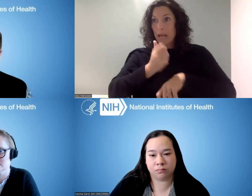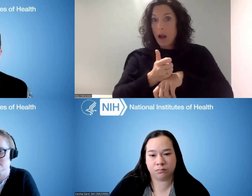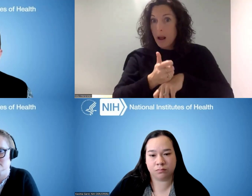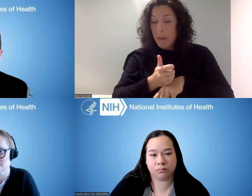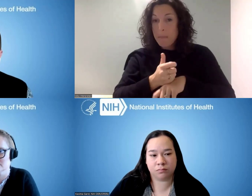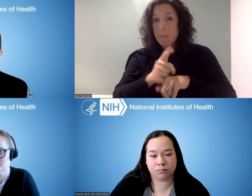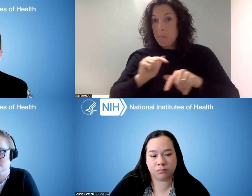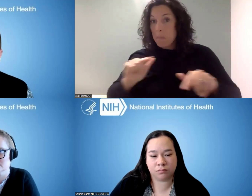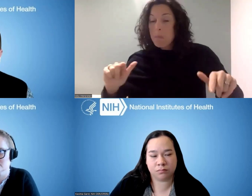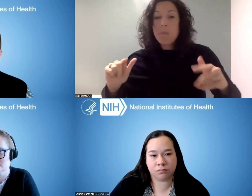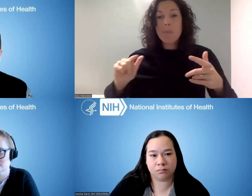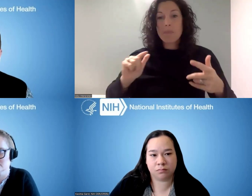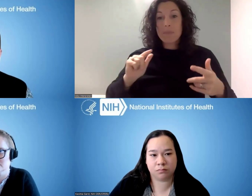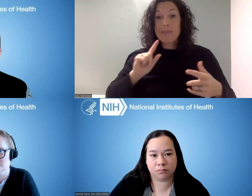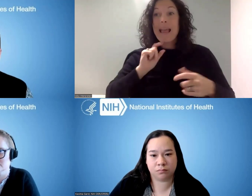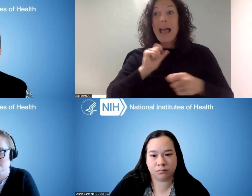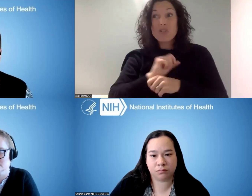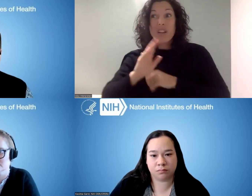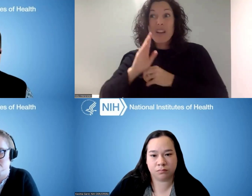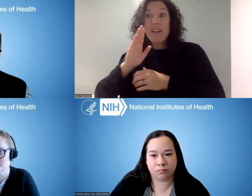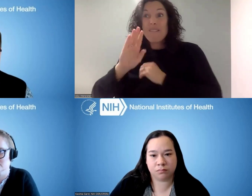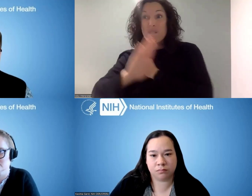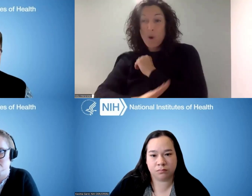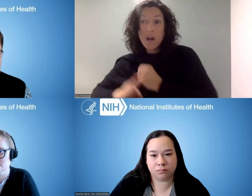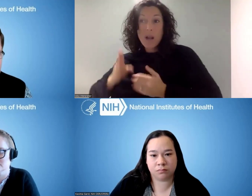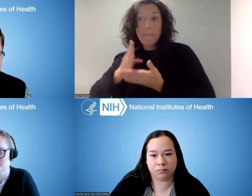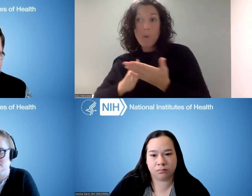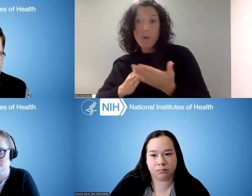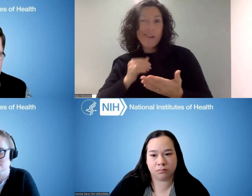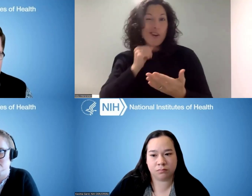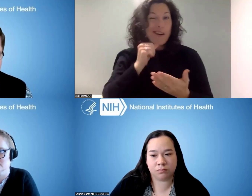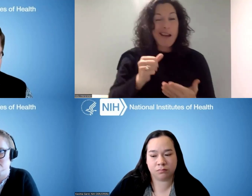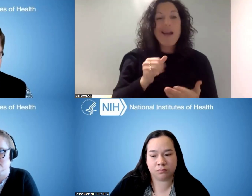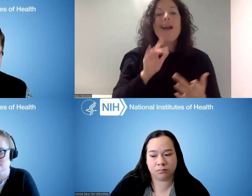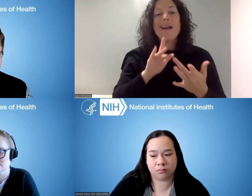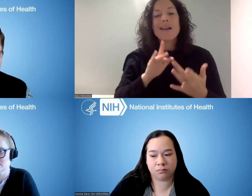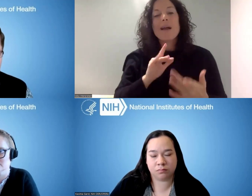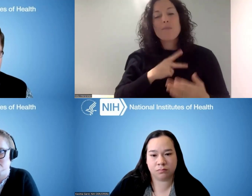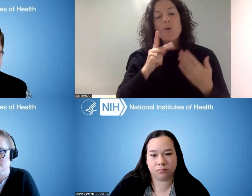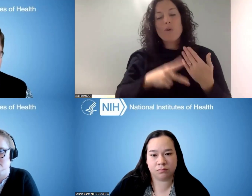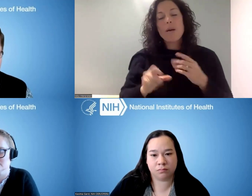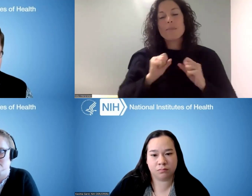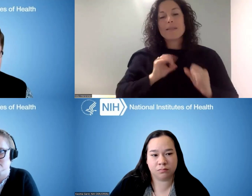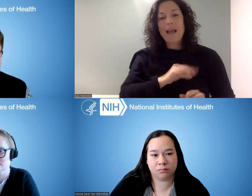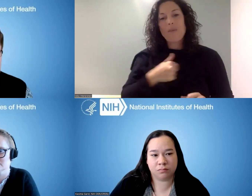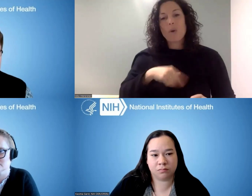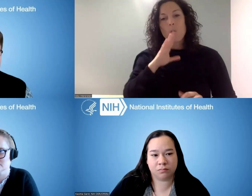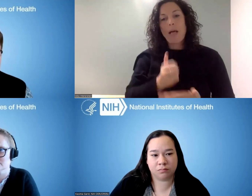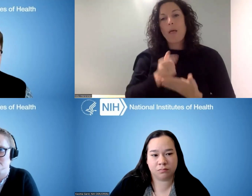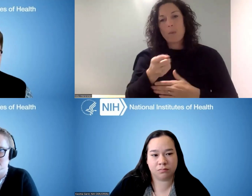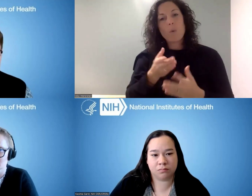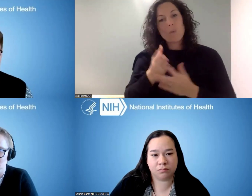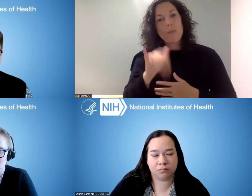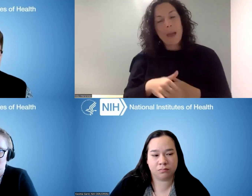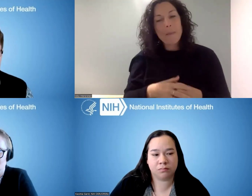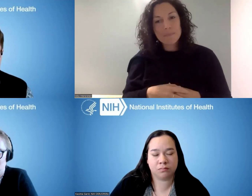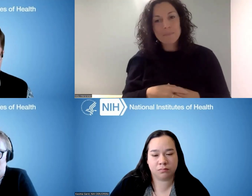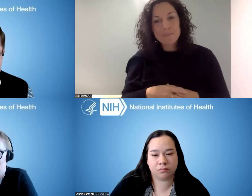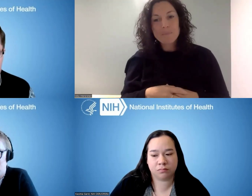Is this actually a foreign component? Is it not? Contact a program staff, and we'll try to work you through that. And the institutes, like NIAID,